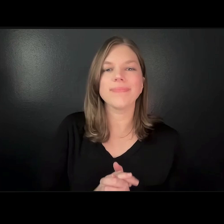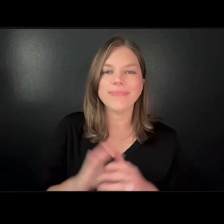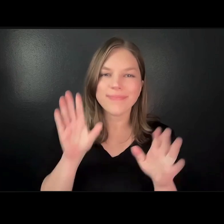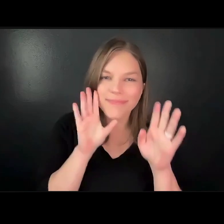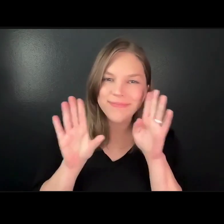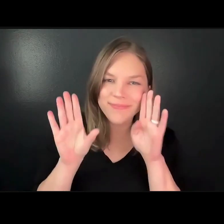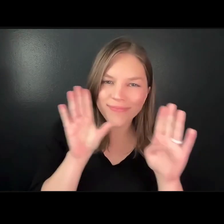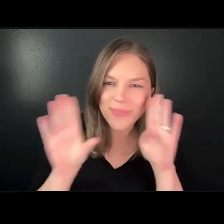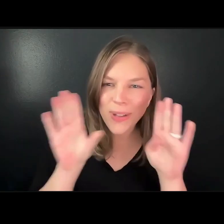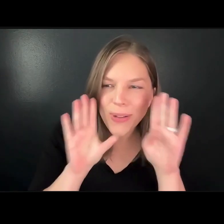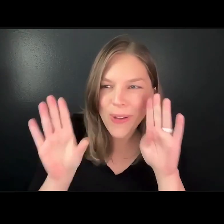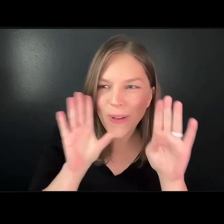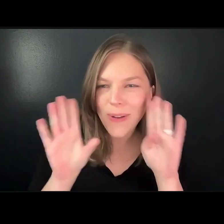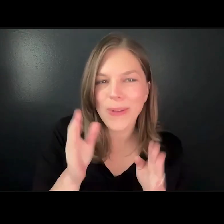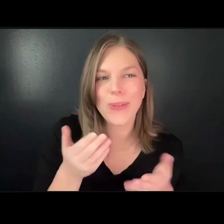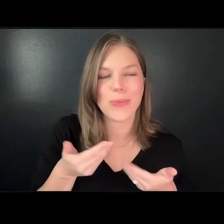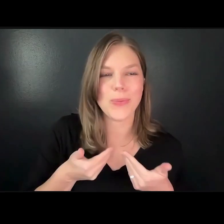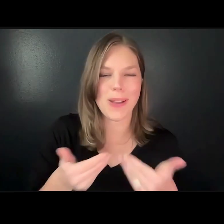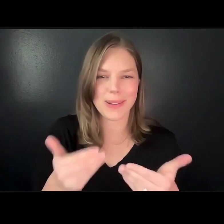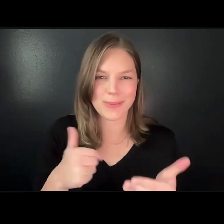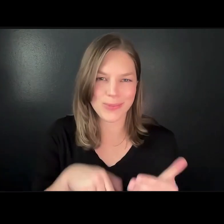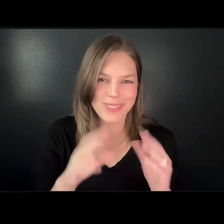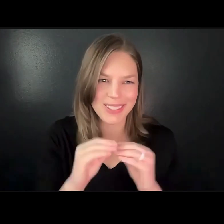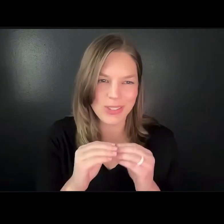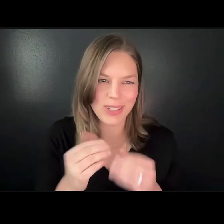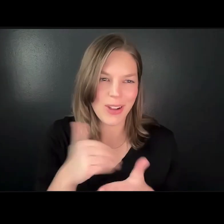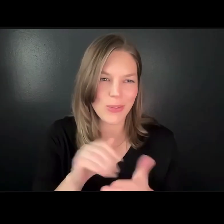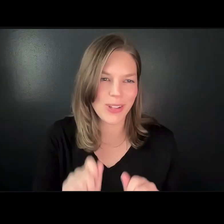Hello, everyone. Welcome to this session.